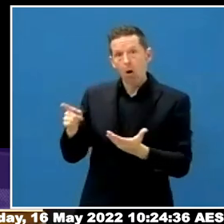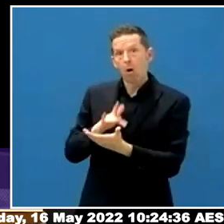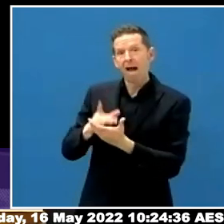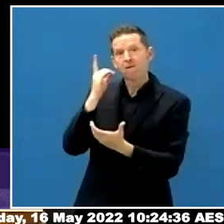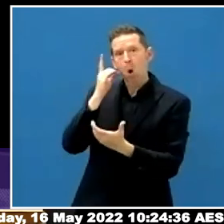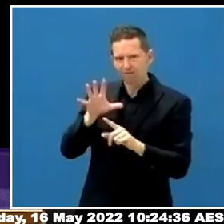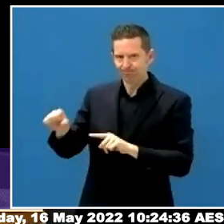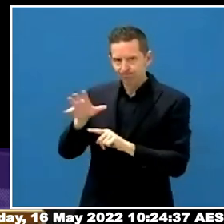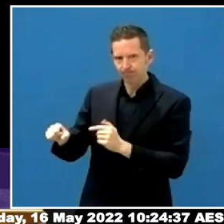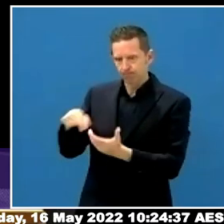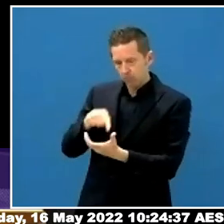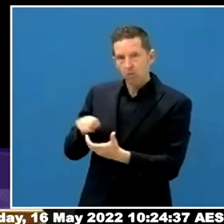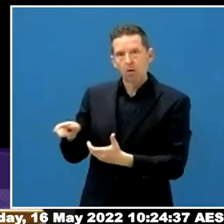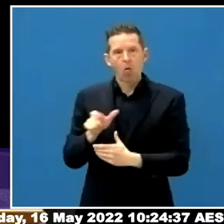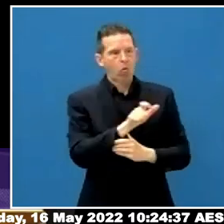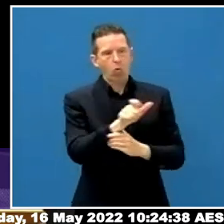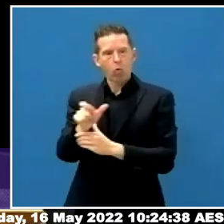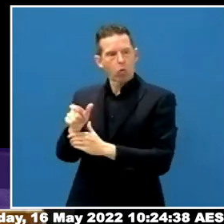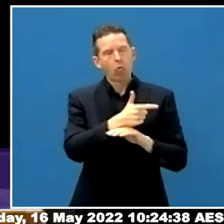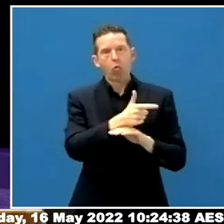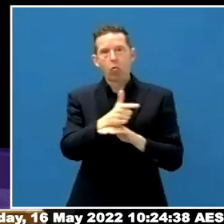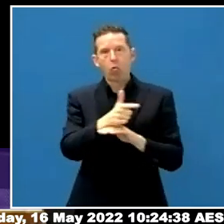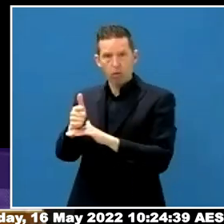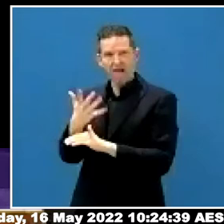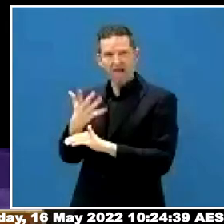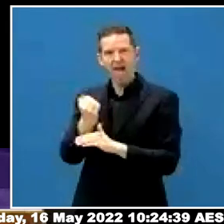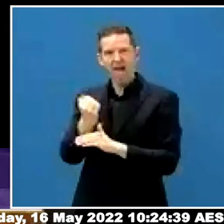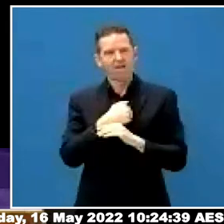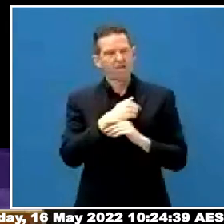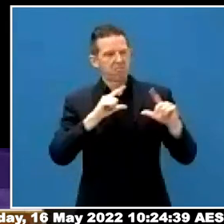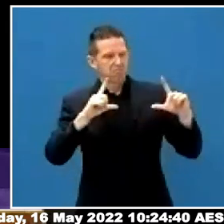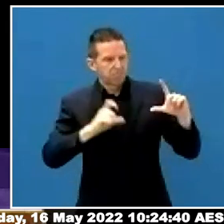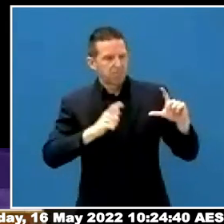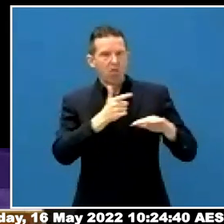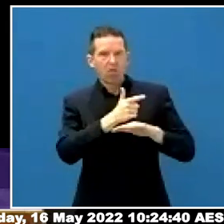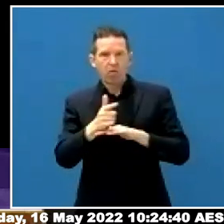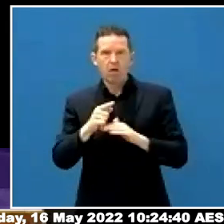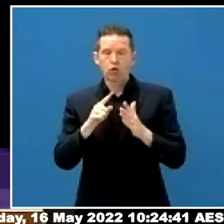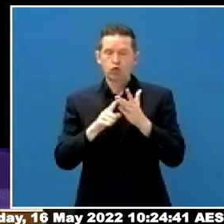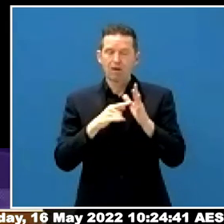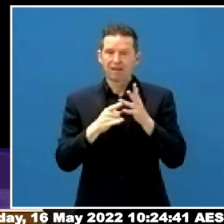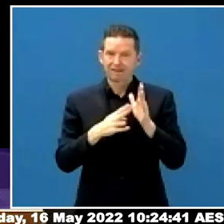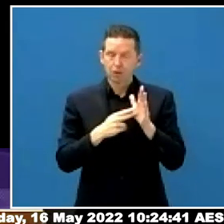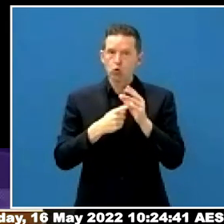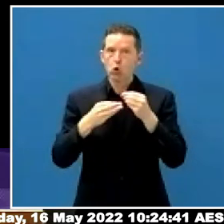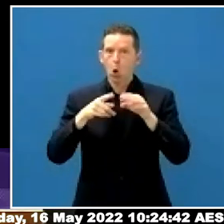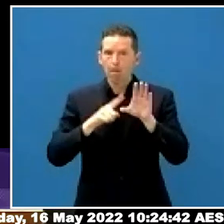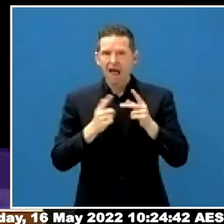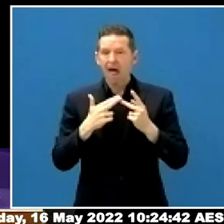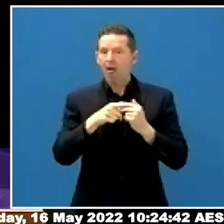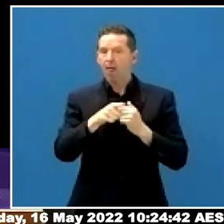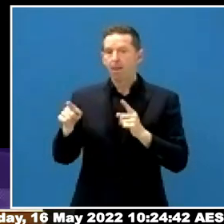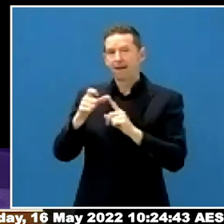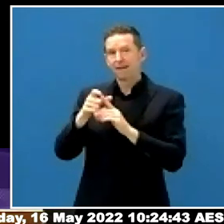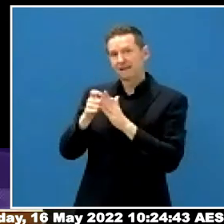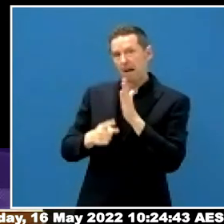videos, including images and videos of Jason, Toby and other participants in the Mount Druitt day program.